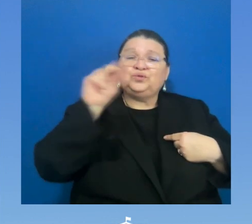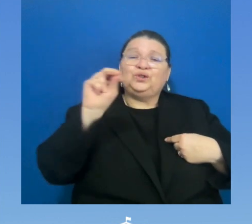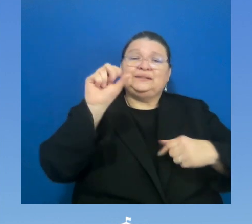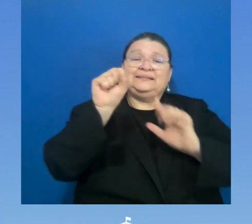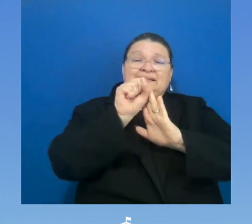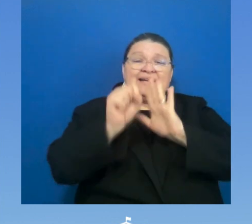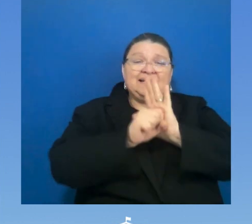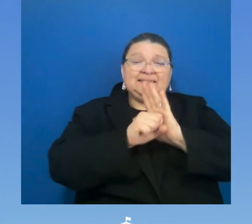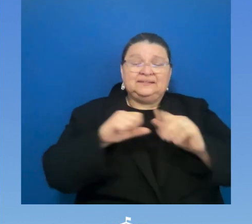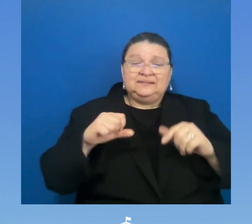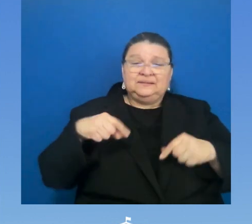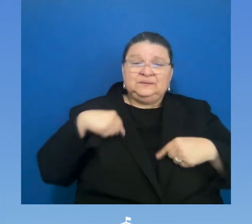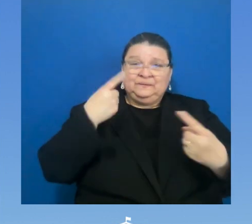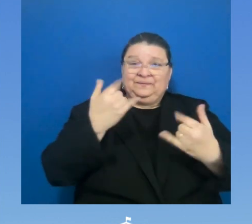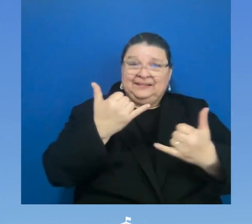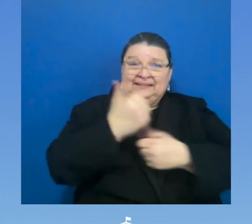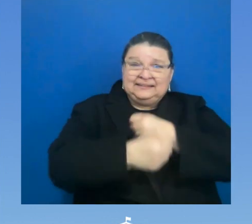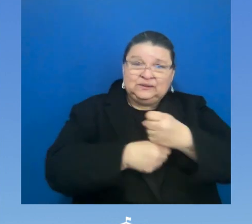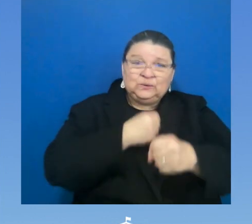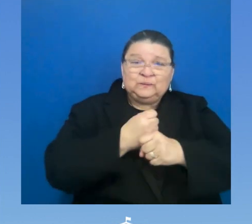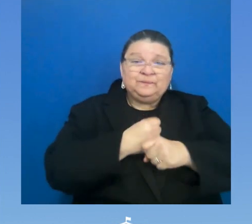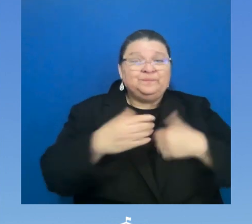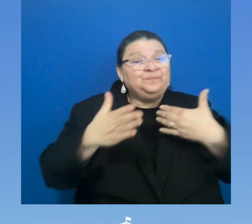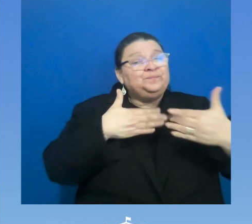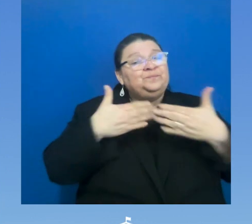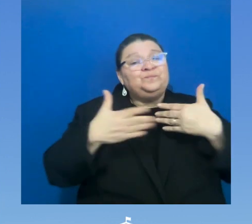in a construction zone or taking care of family members at home.